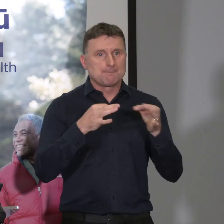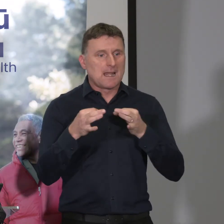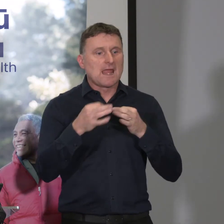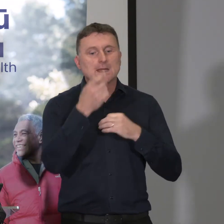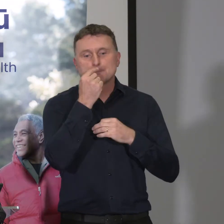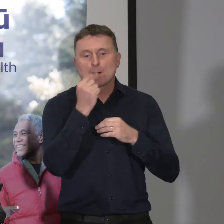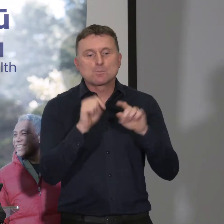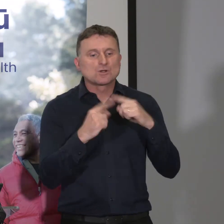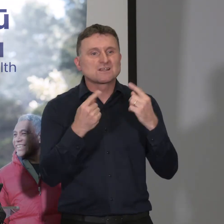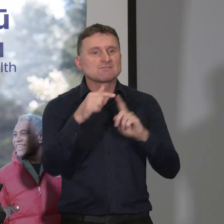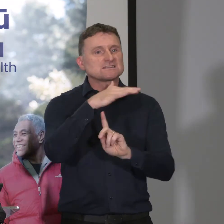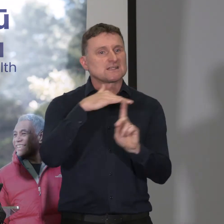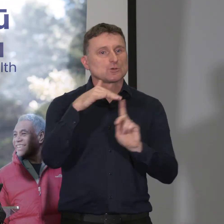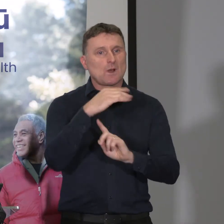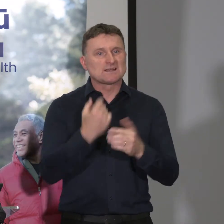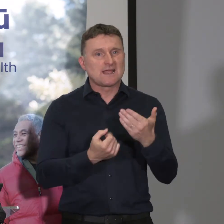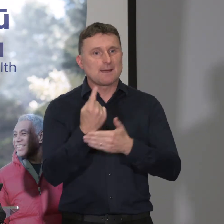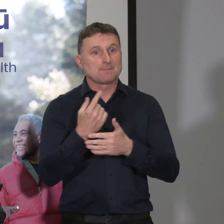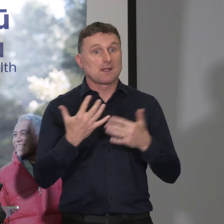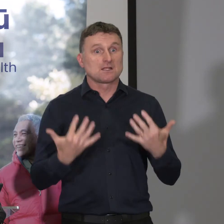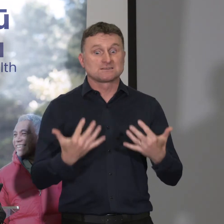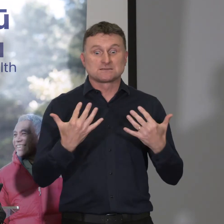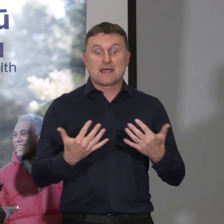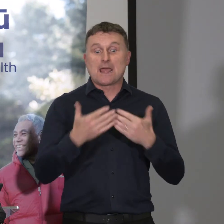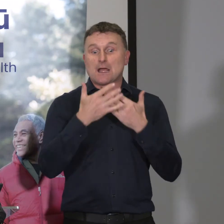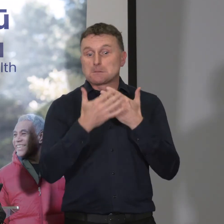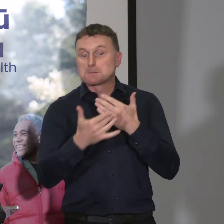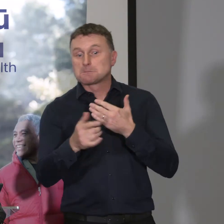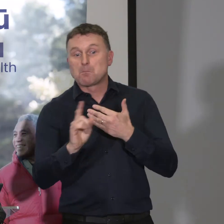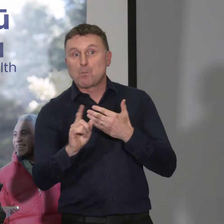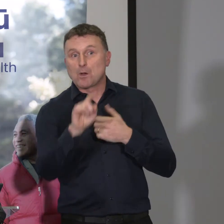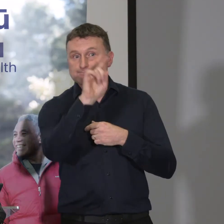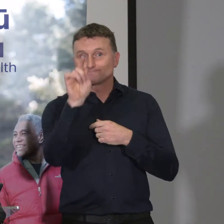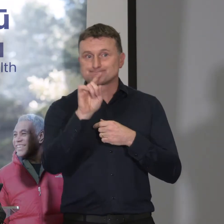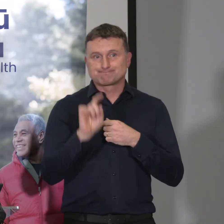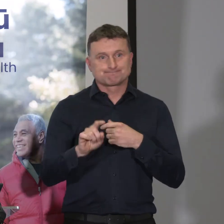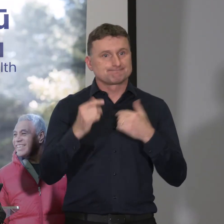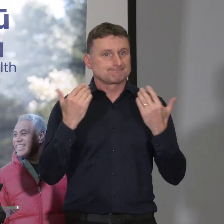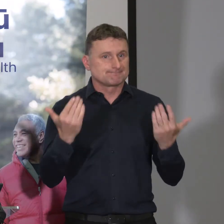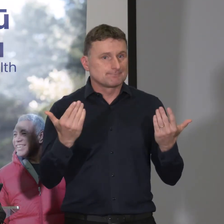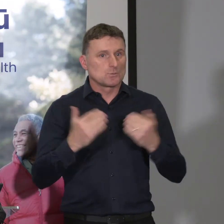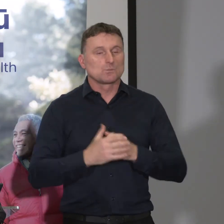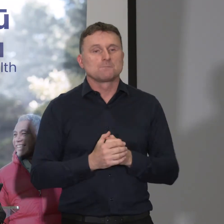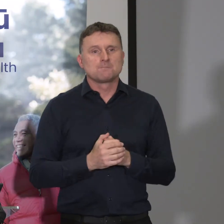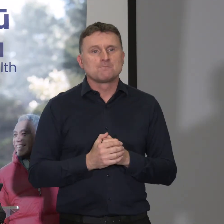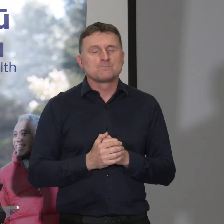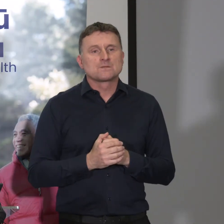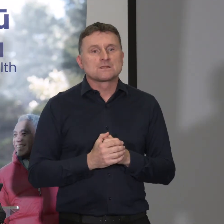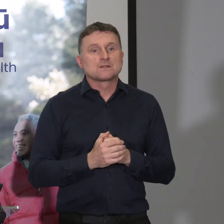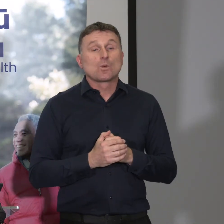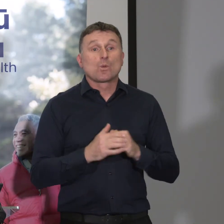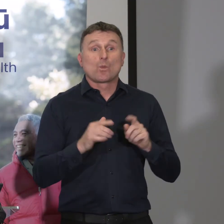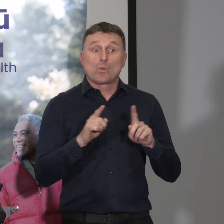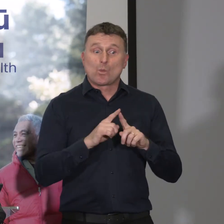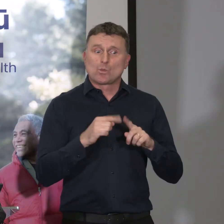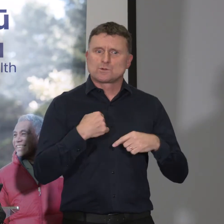scenarios, including now when the future shape of the outbreak is uncertain such as